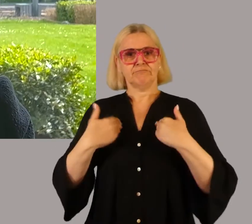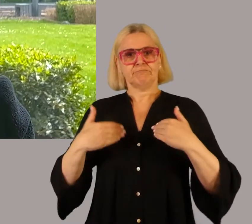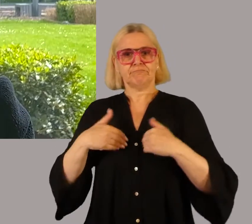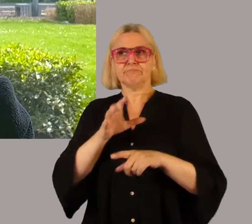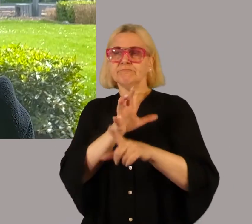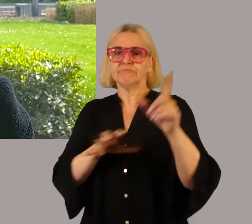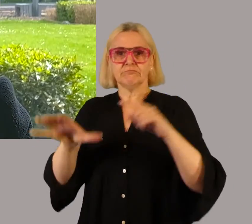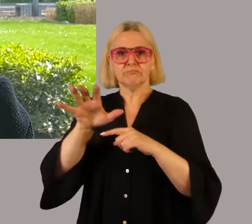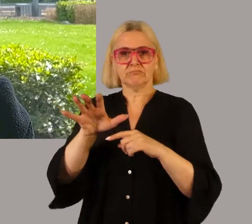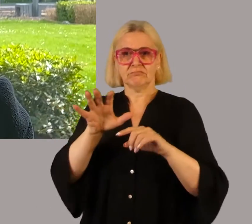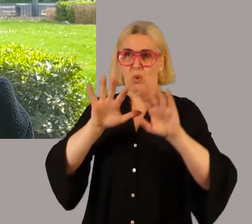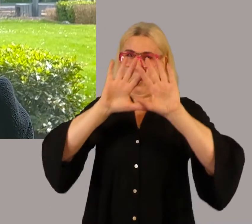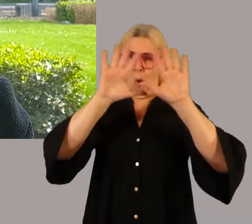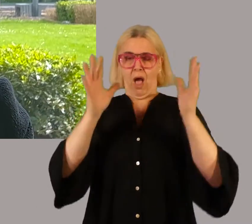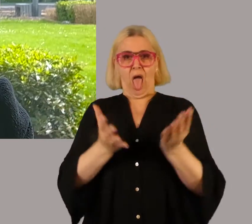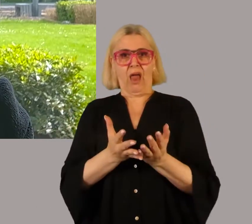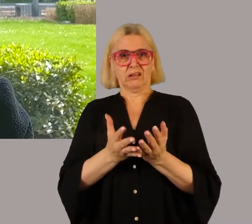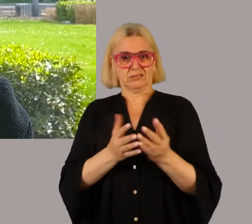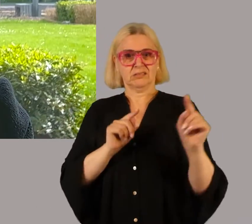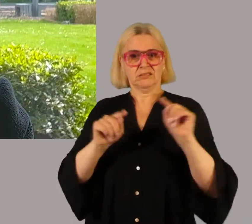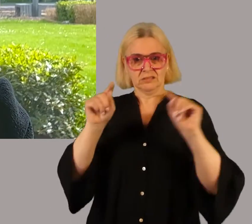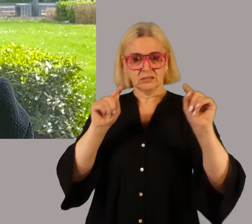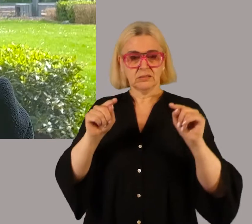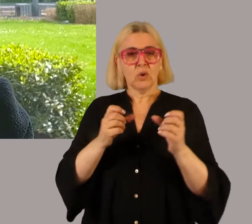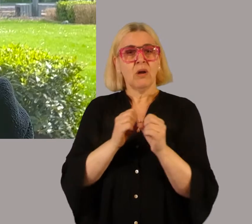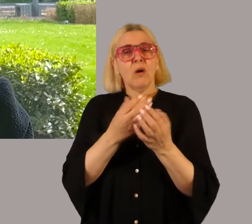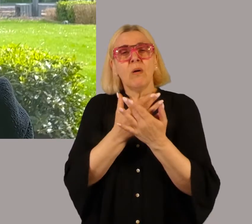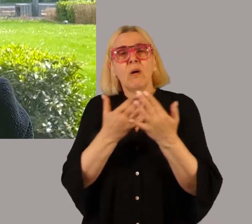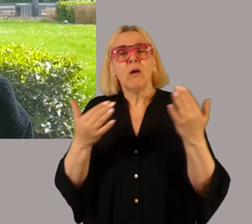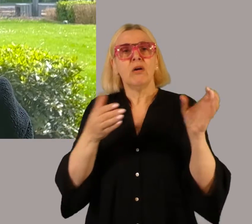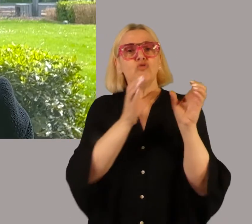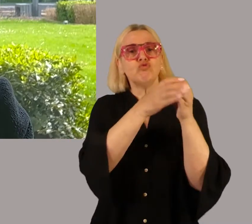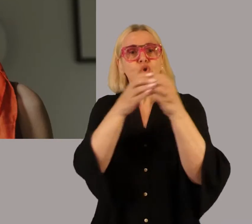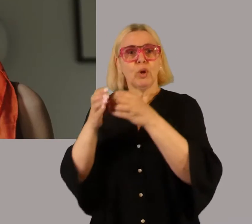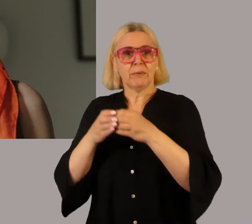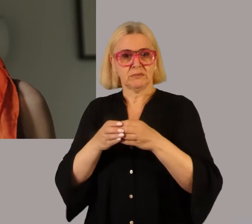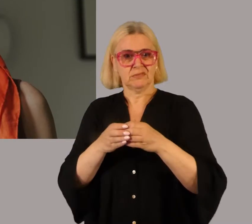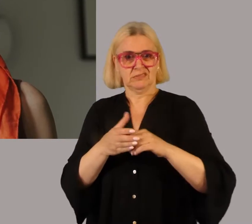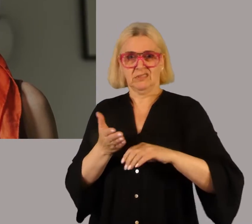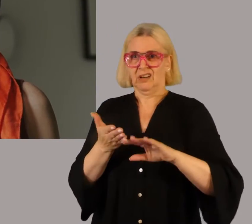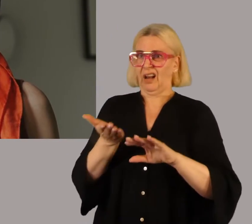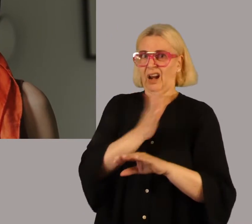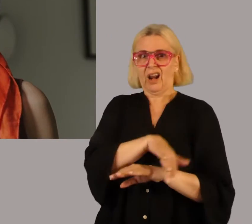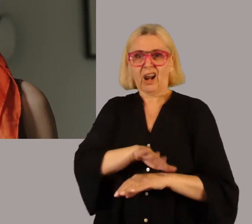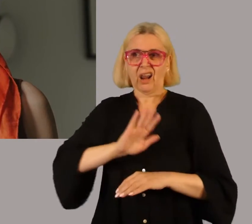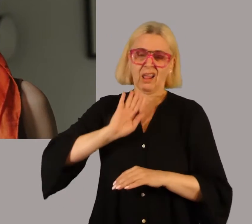with many groups being systematically left behind, ignored, or even forgotten.